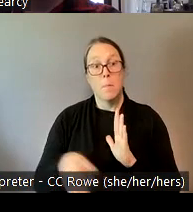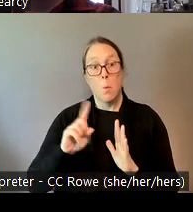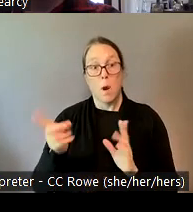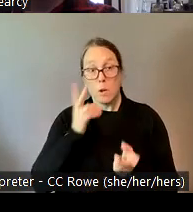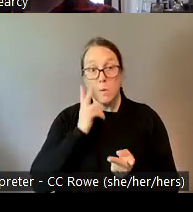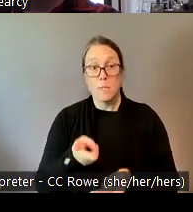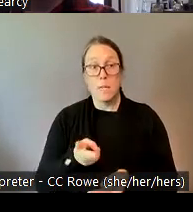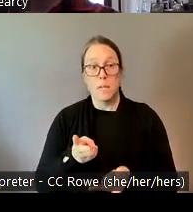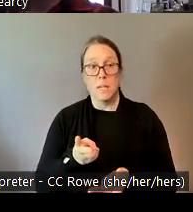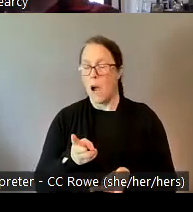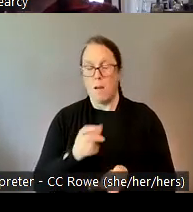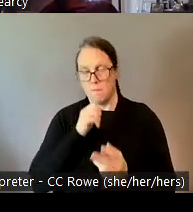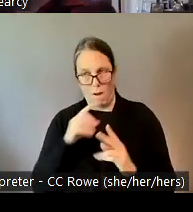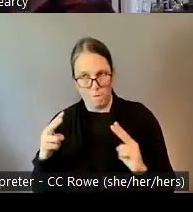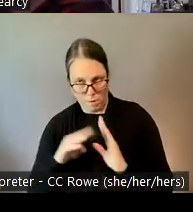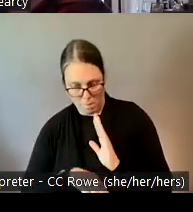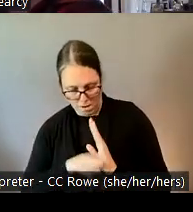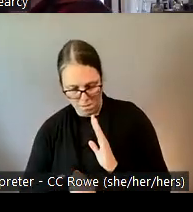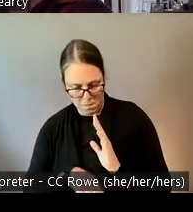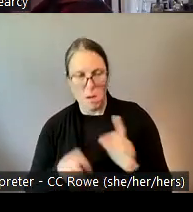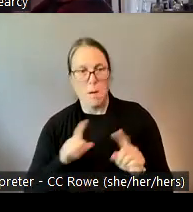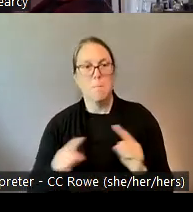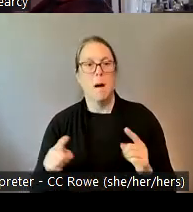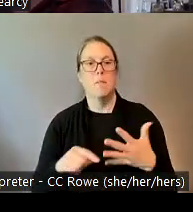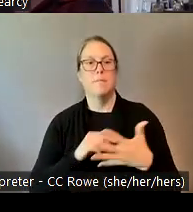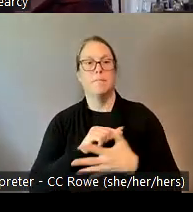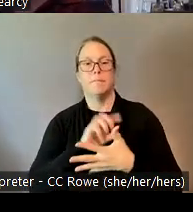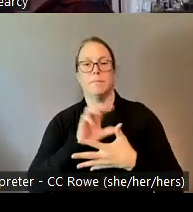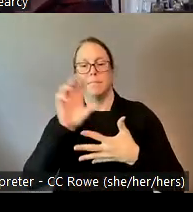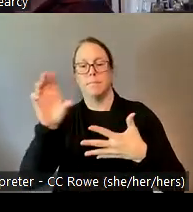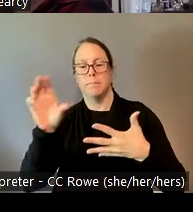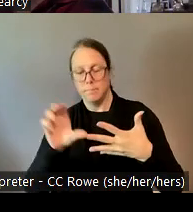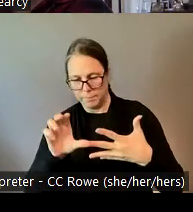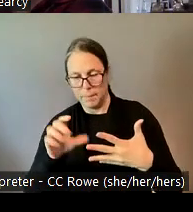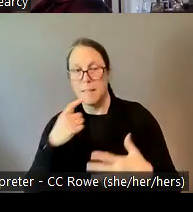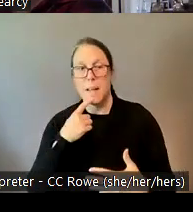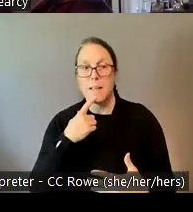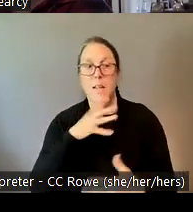oh, sorry, not the very bottom. Second sub menu from the bottom. It says include non printing information.